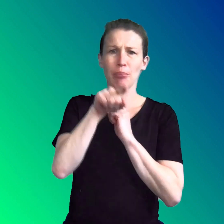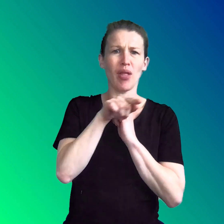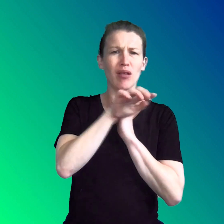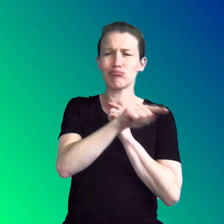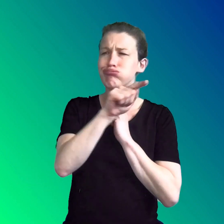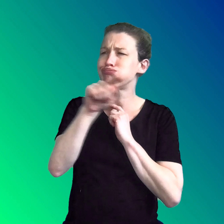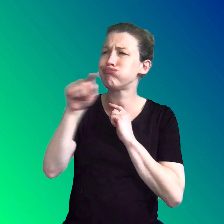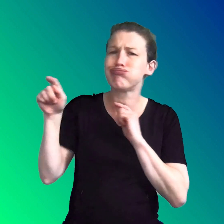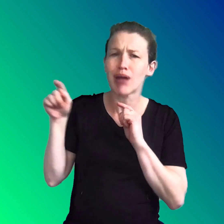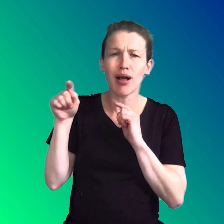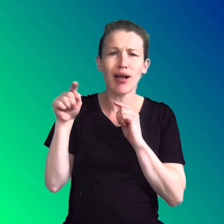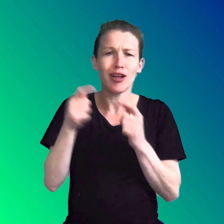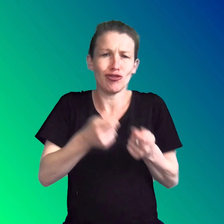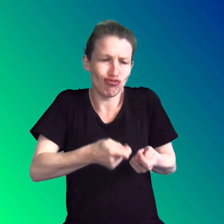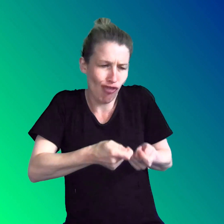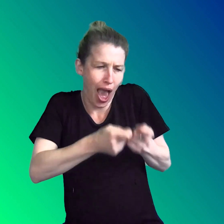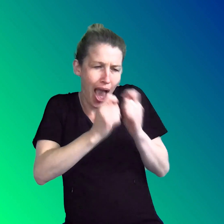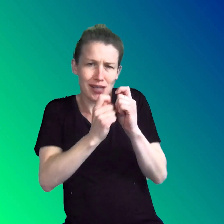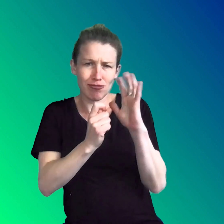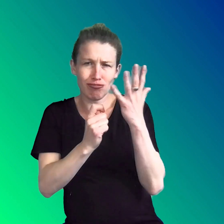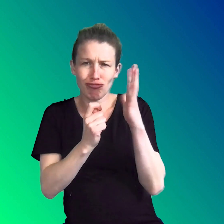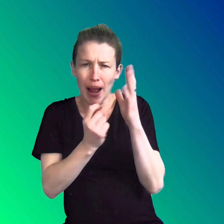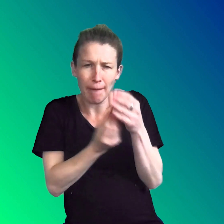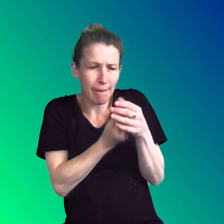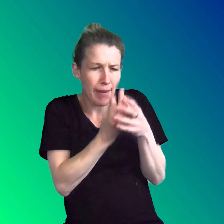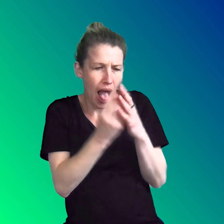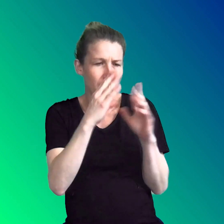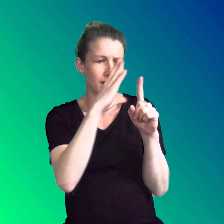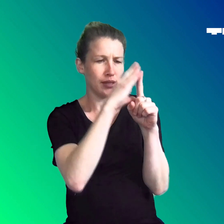If you look at plants at a plant shop, they're often clones.